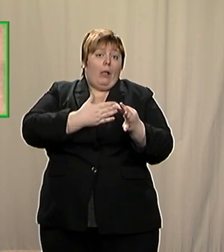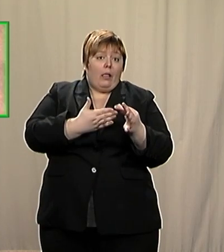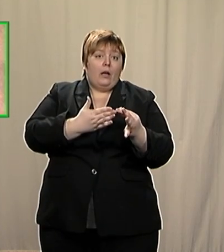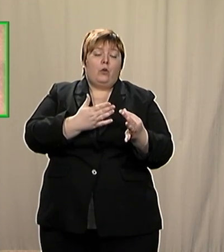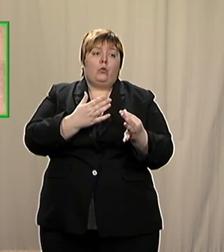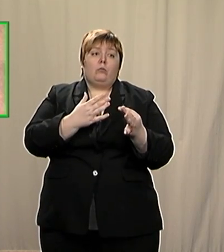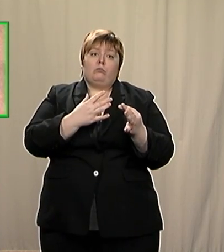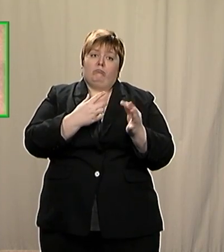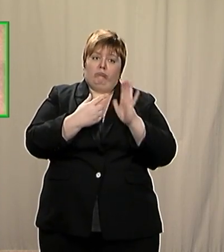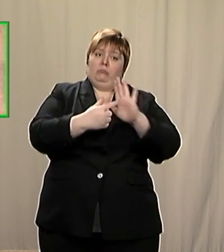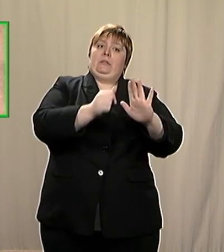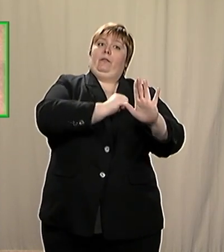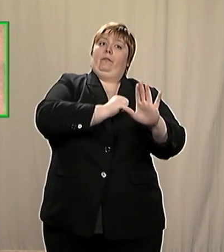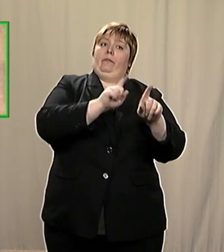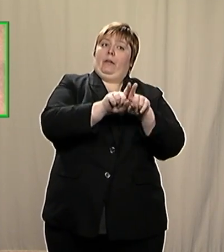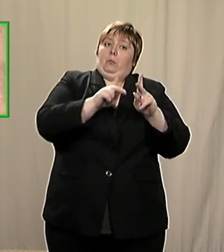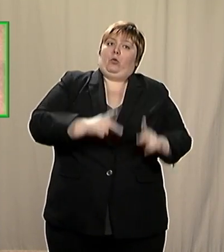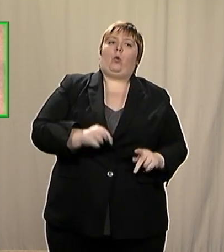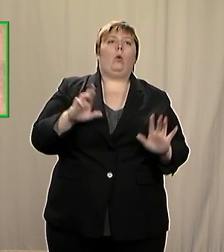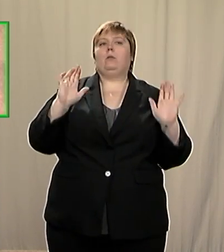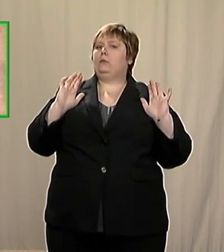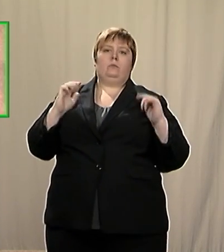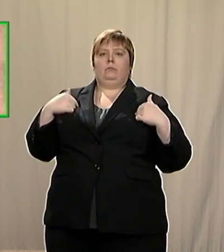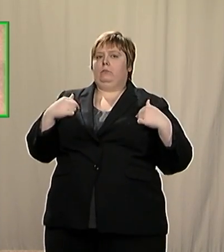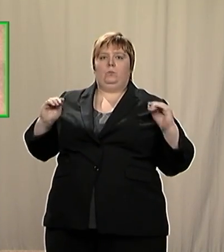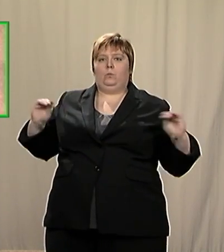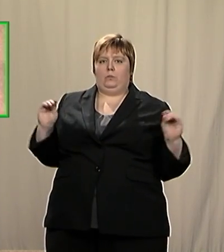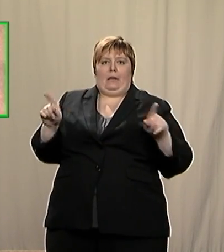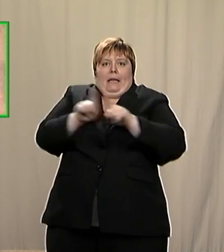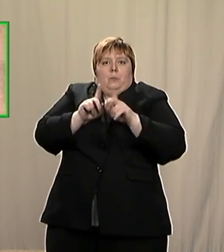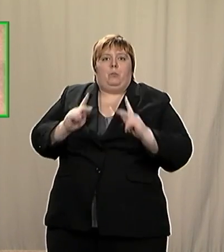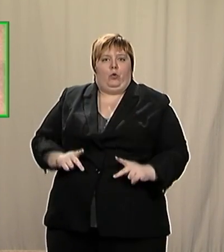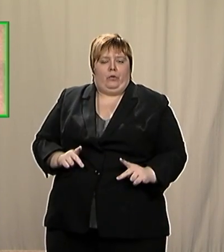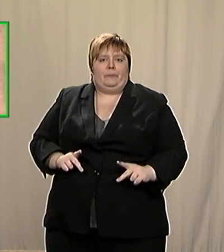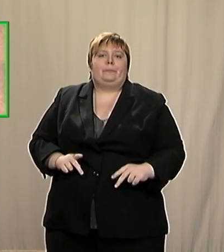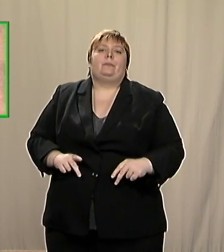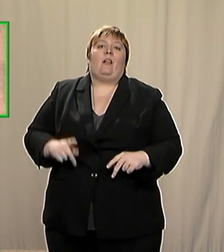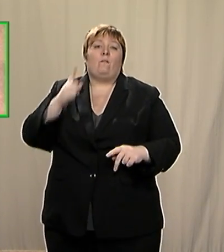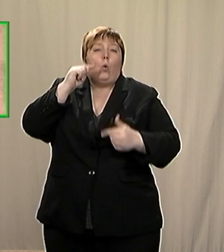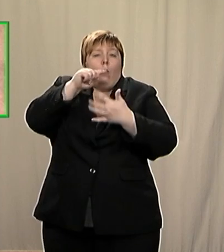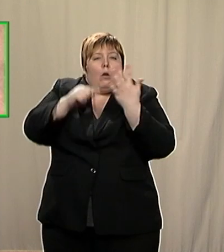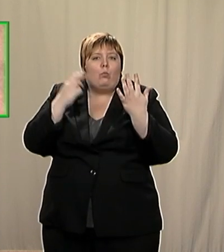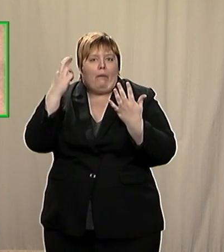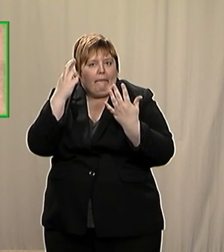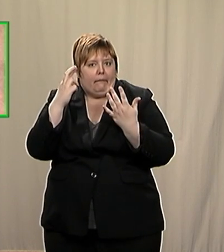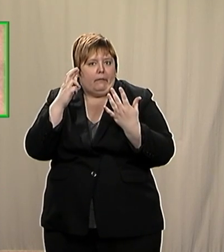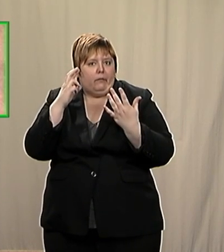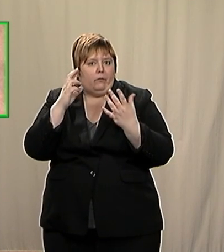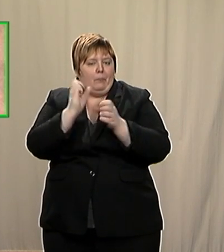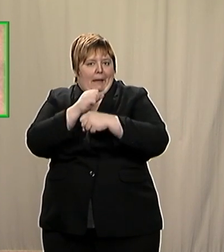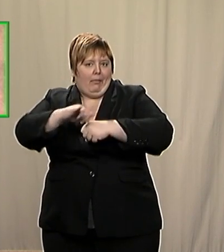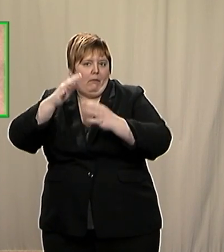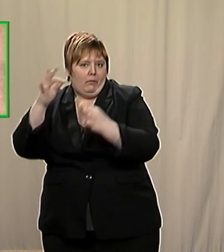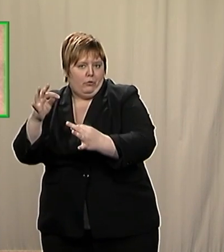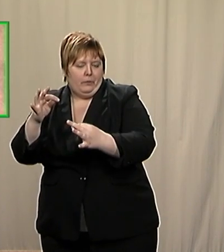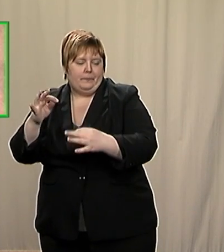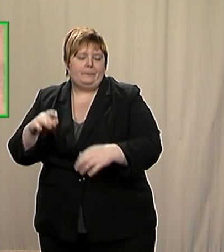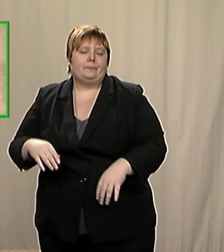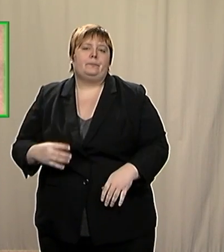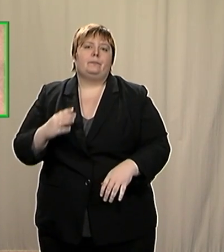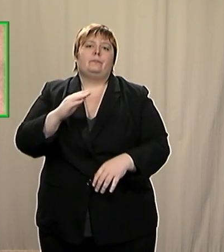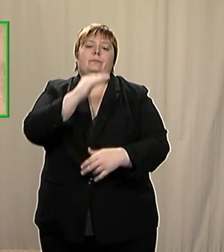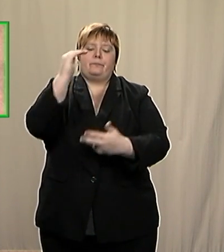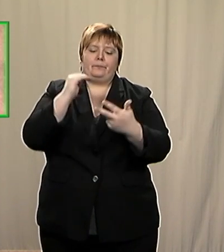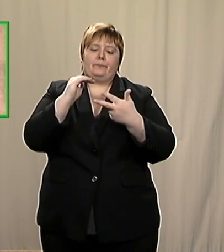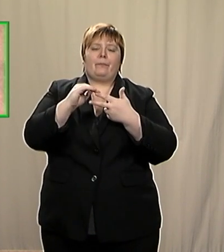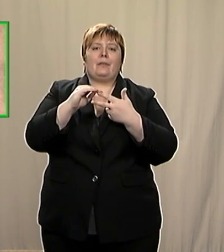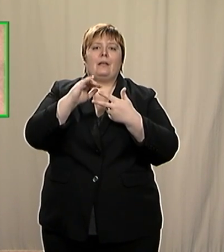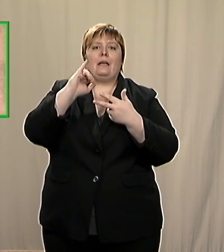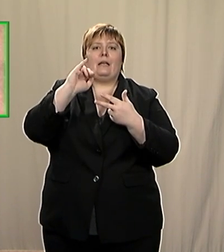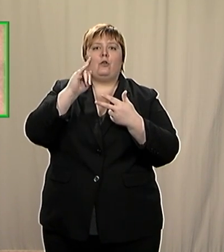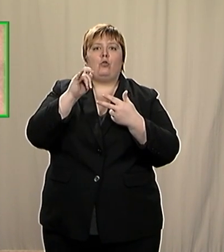for principled reasons.